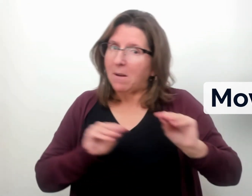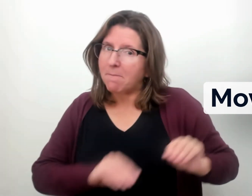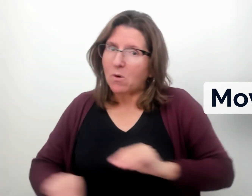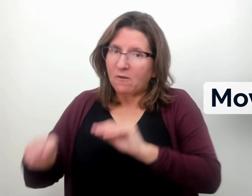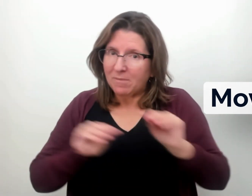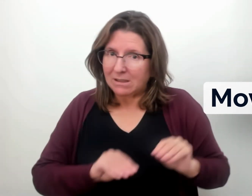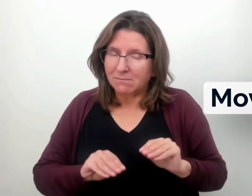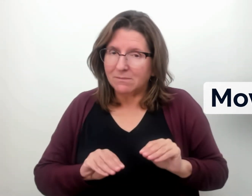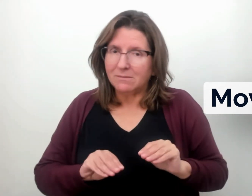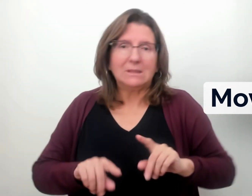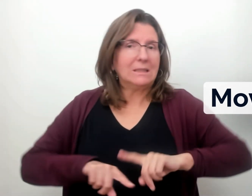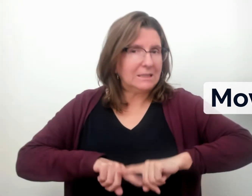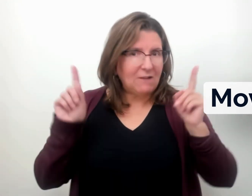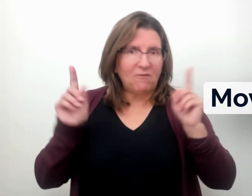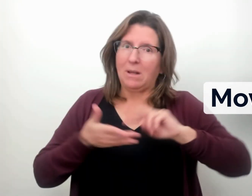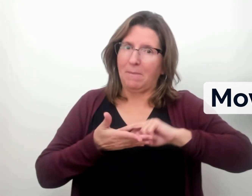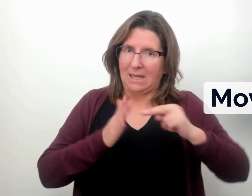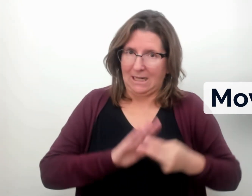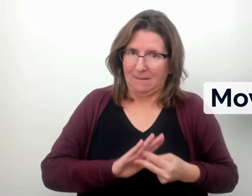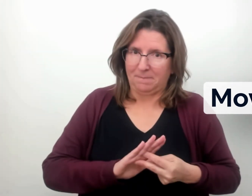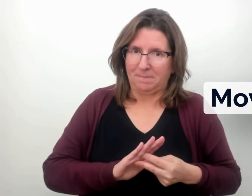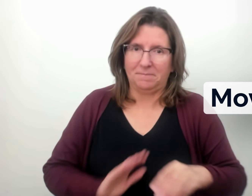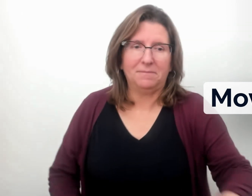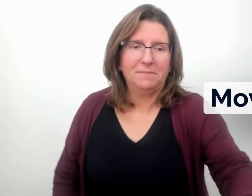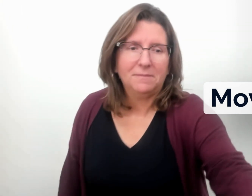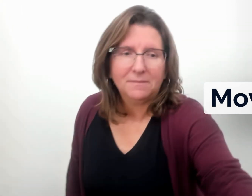Different movement = different meaning.